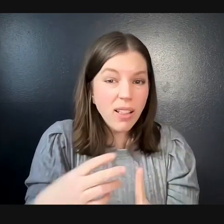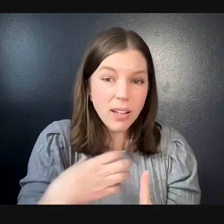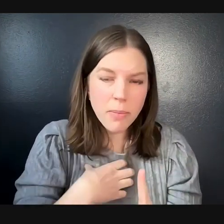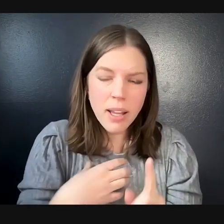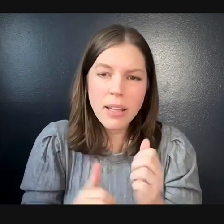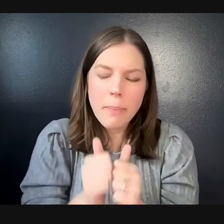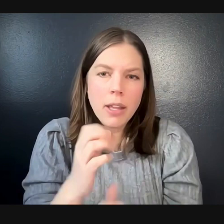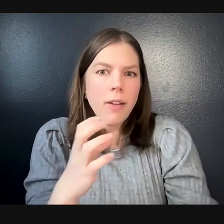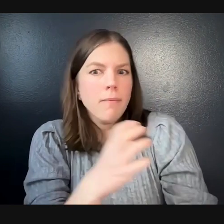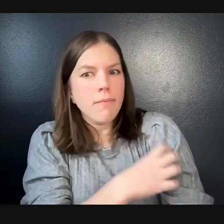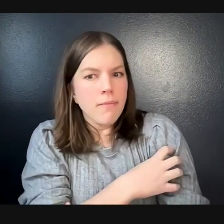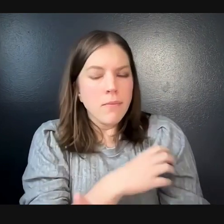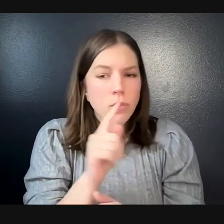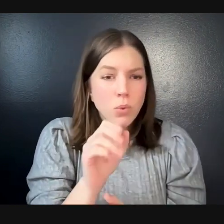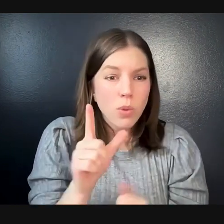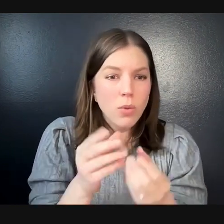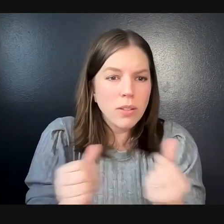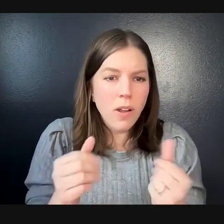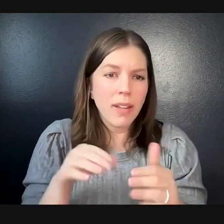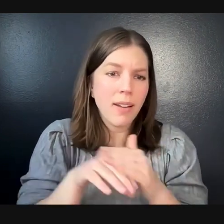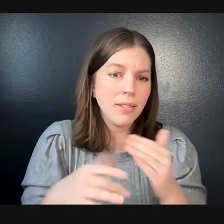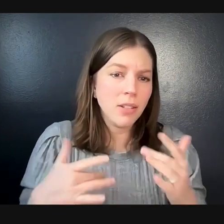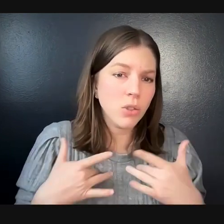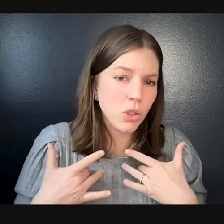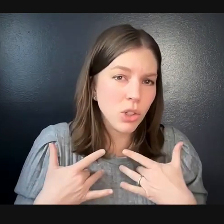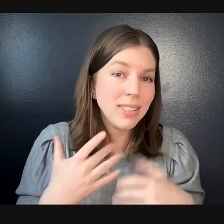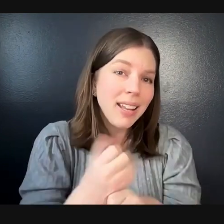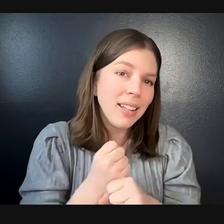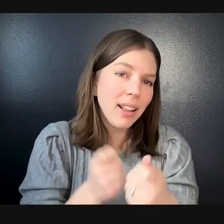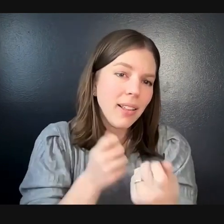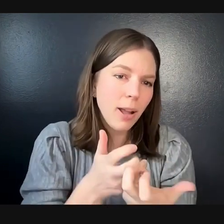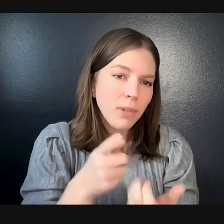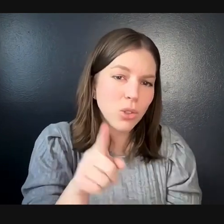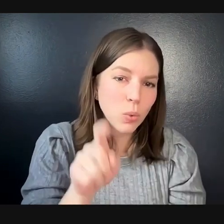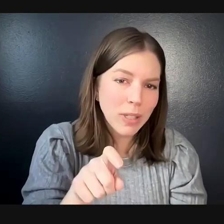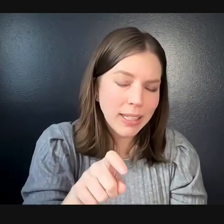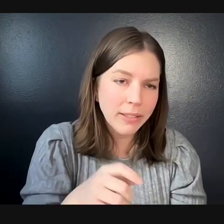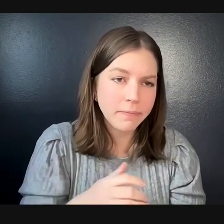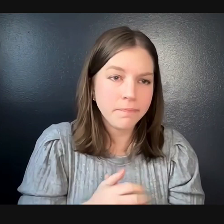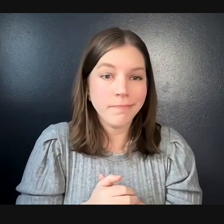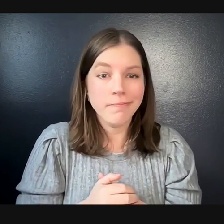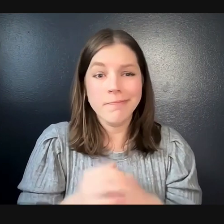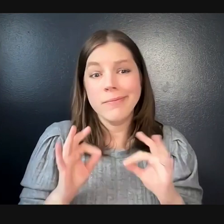experience. And in some situations, filing a complaint can be a powerful tool in resolving those concerns to get